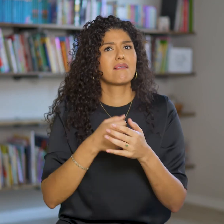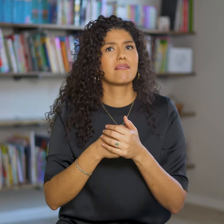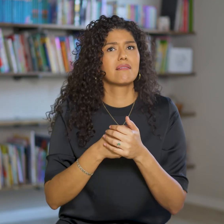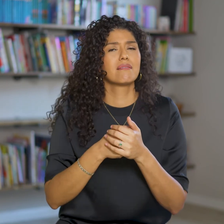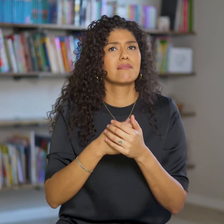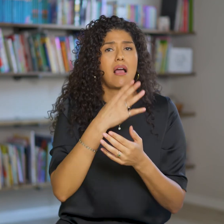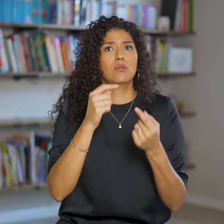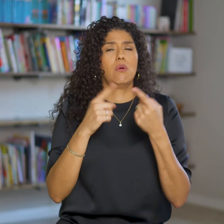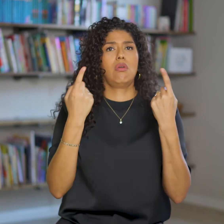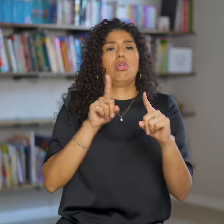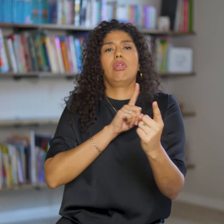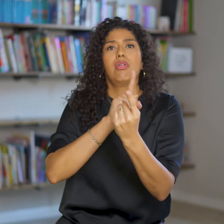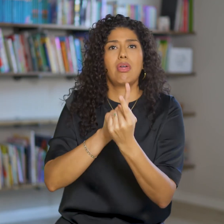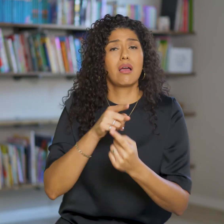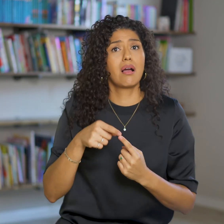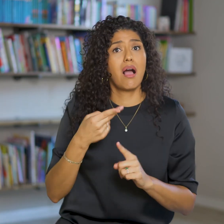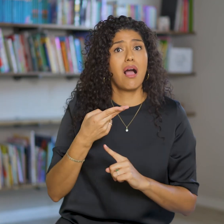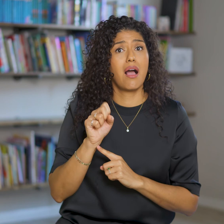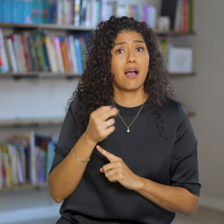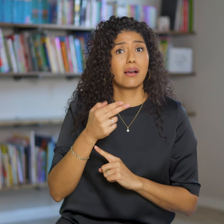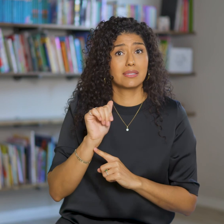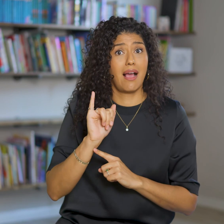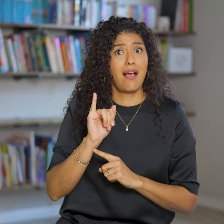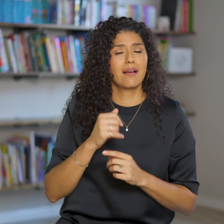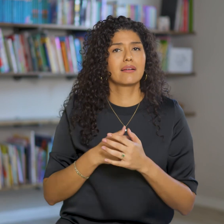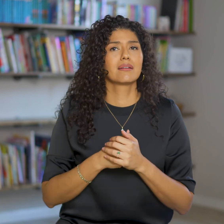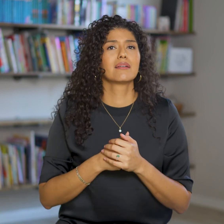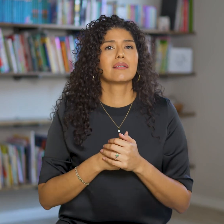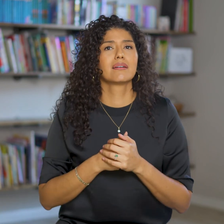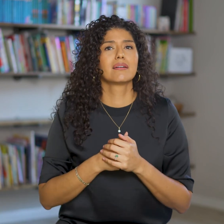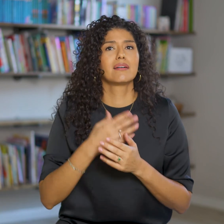and to run into Hushai,